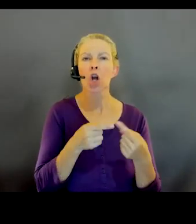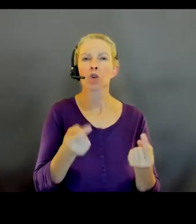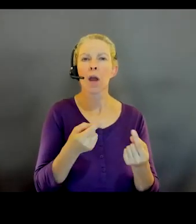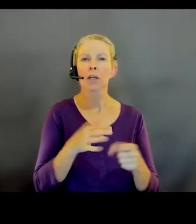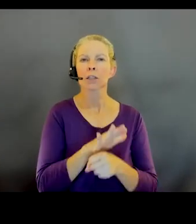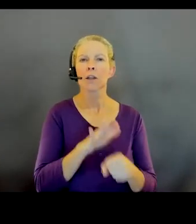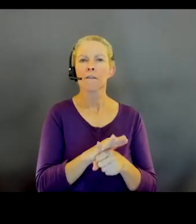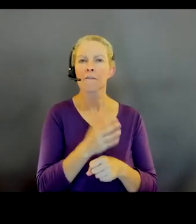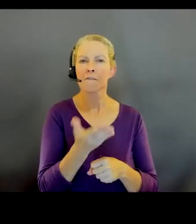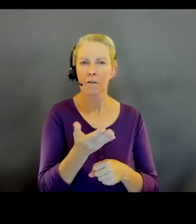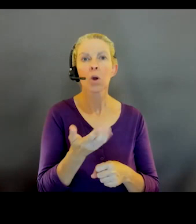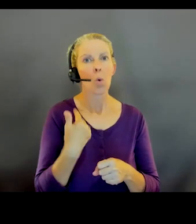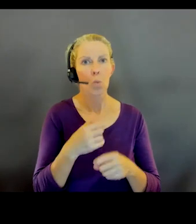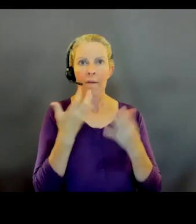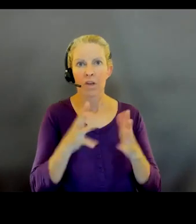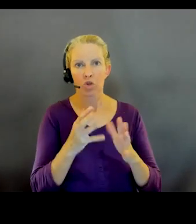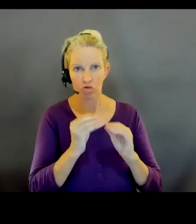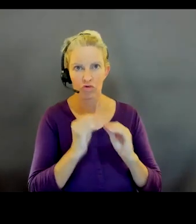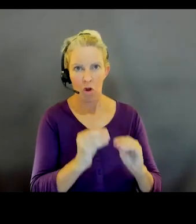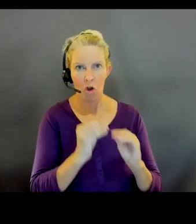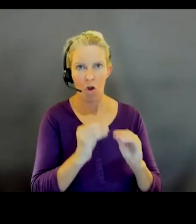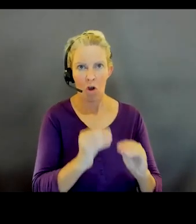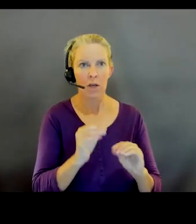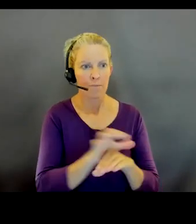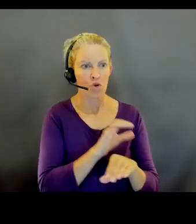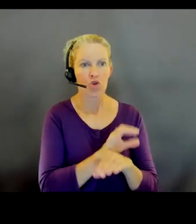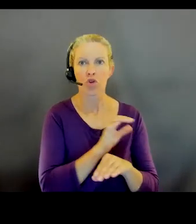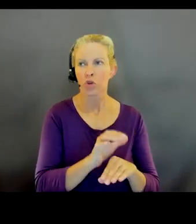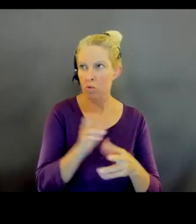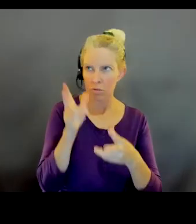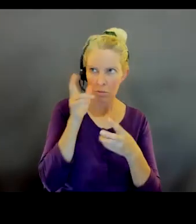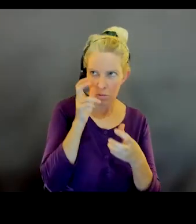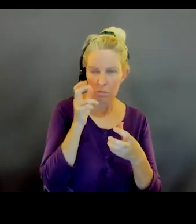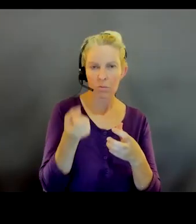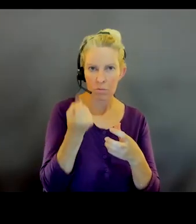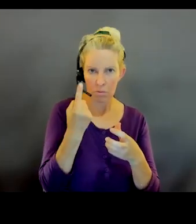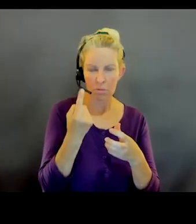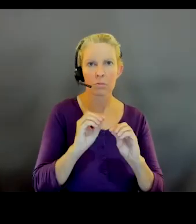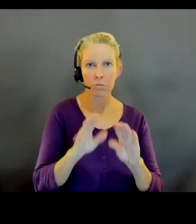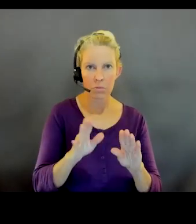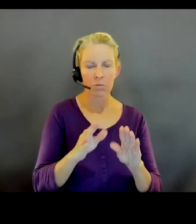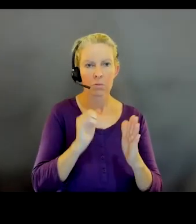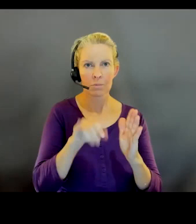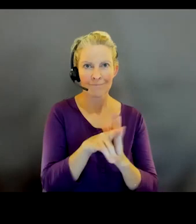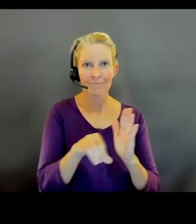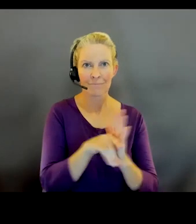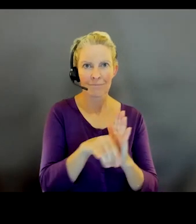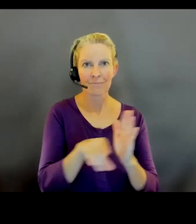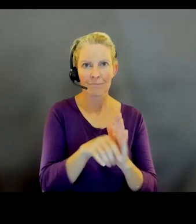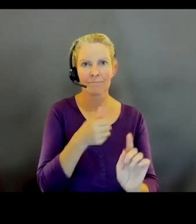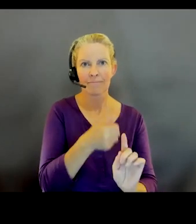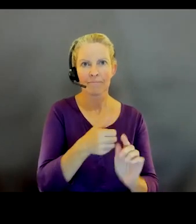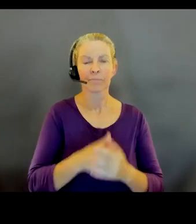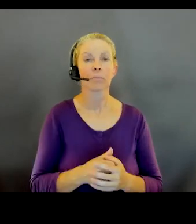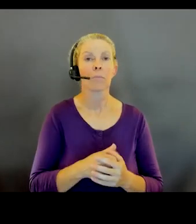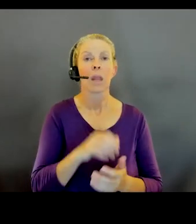we have taught, computers to reliably do this. It can sift -- AI can sift through mountains of data